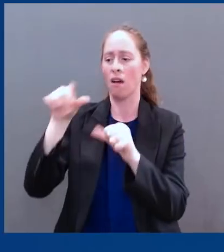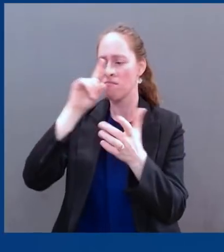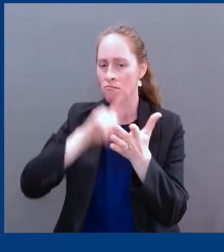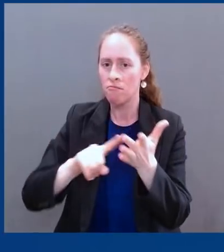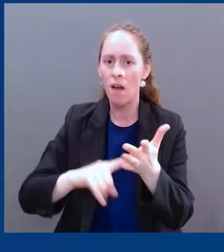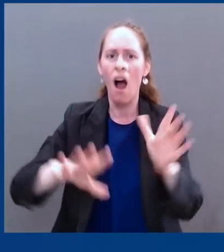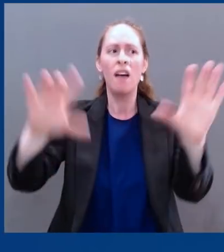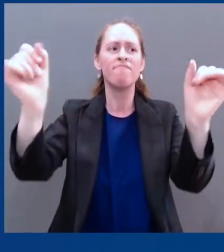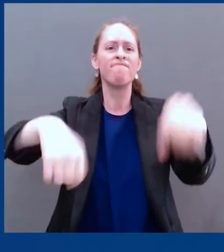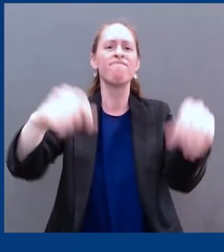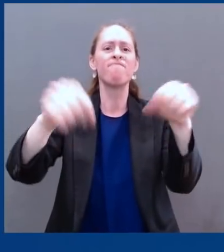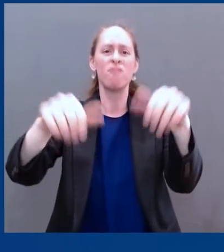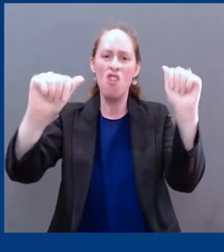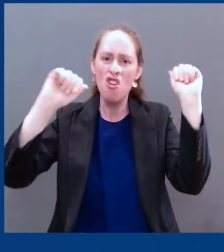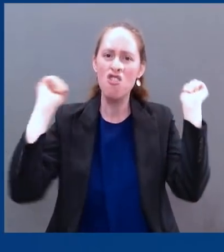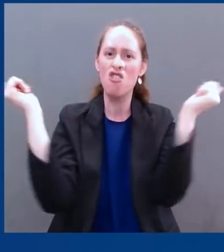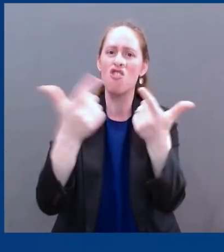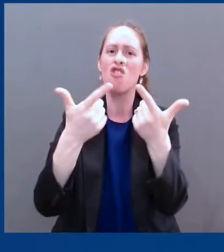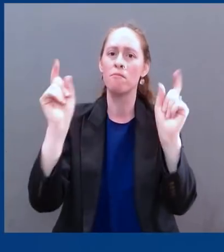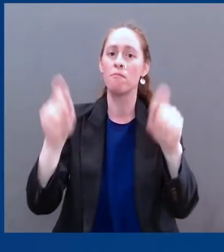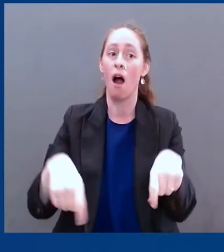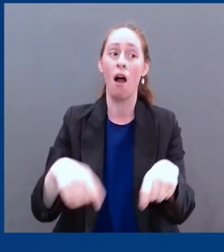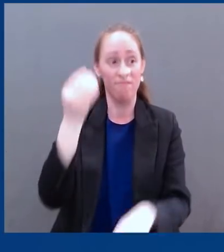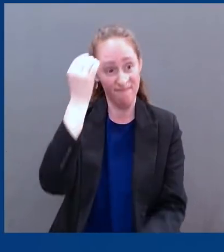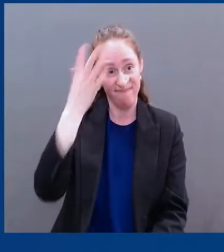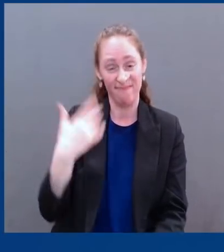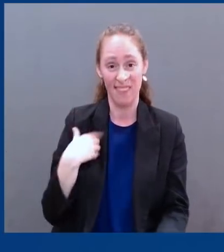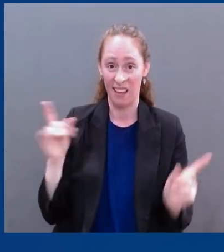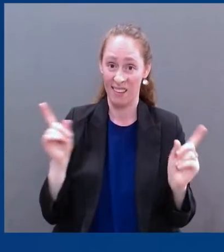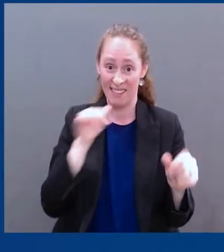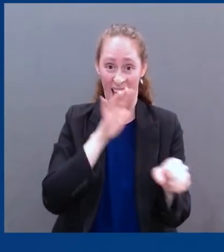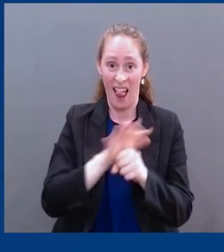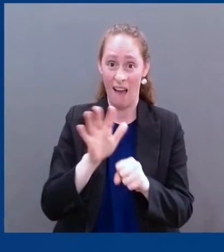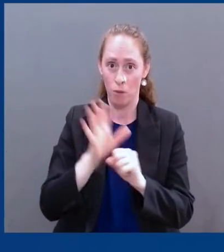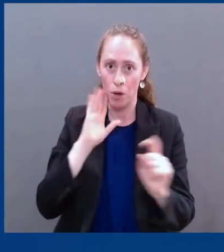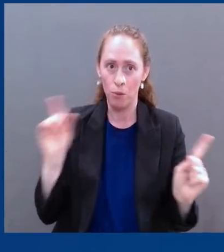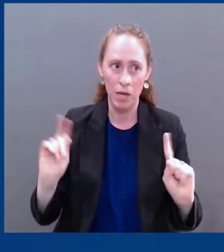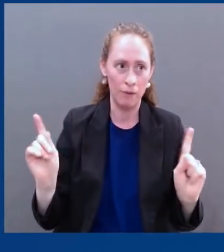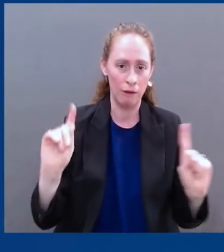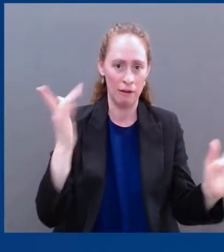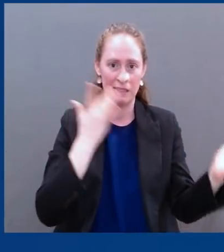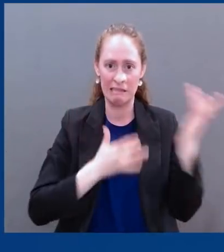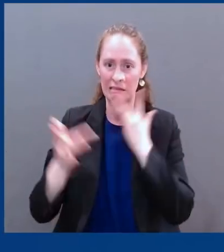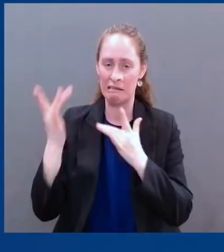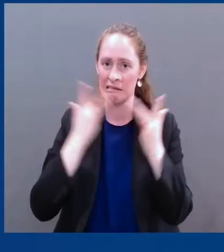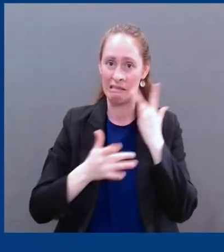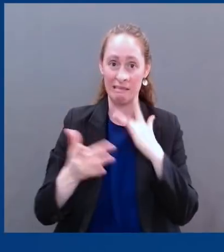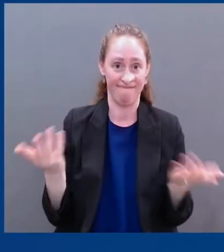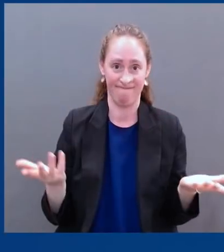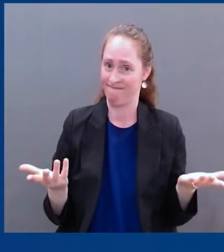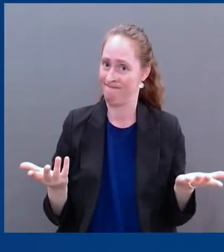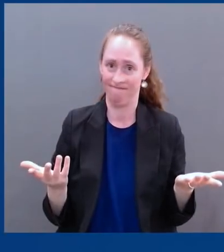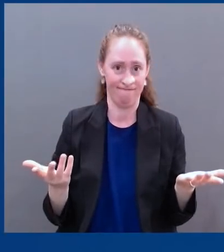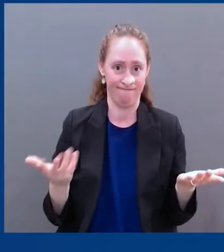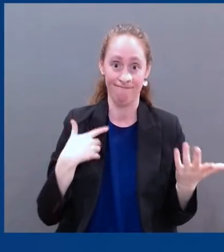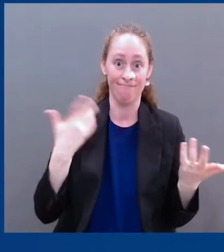we will not have the supply necessary to ensure shots are available, free, and easy to access for all Americans.